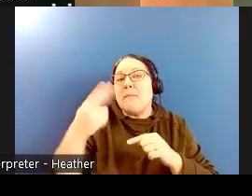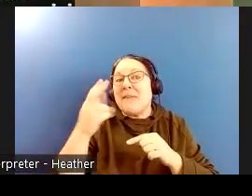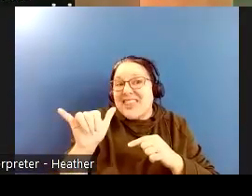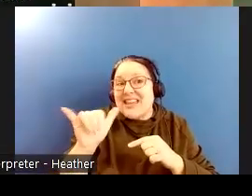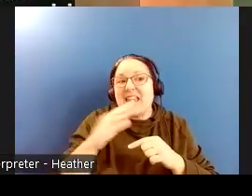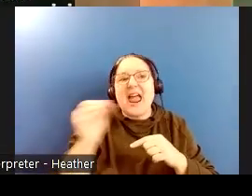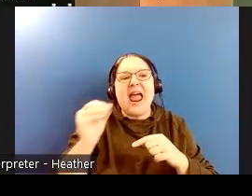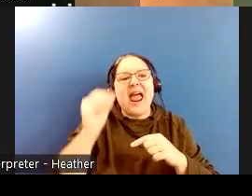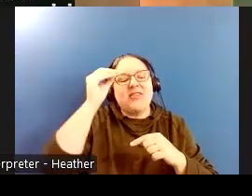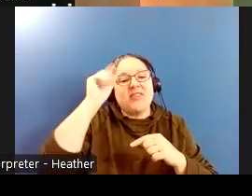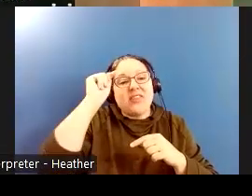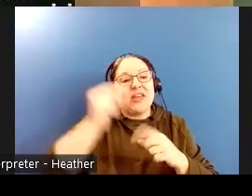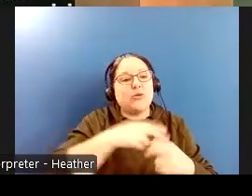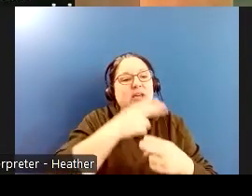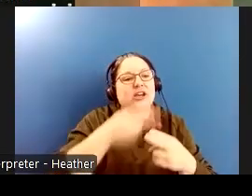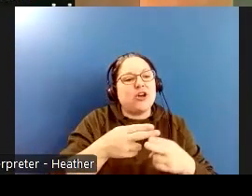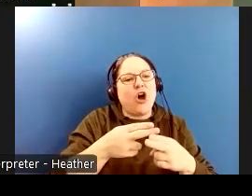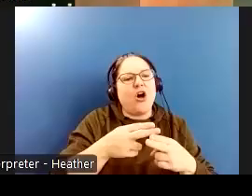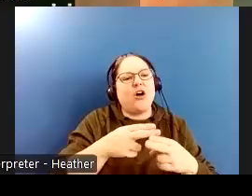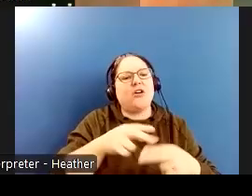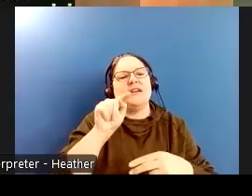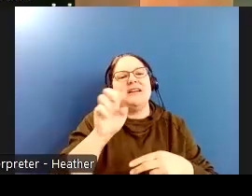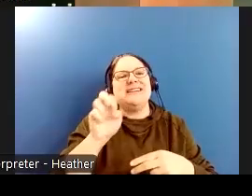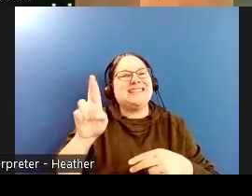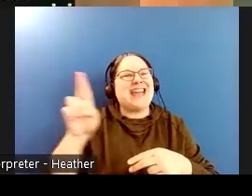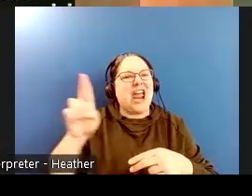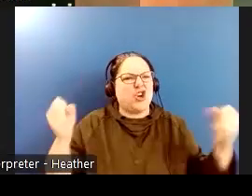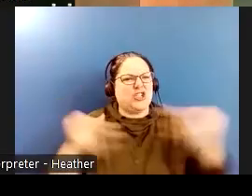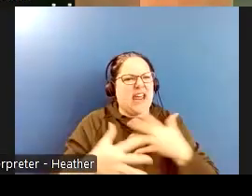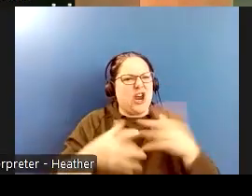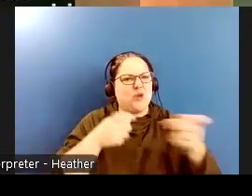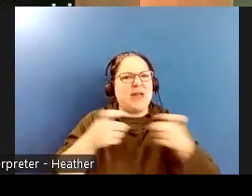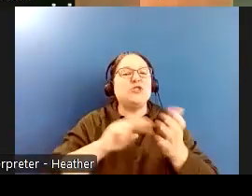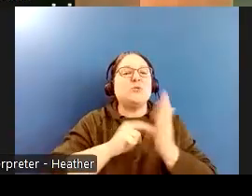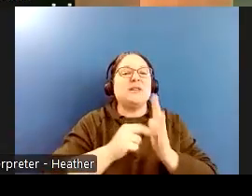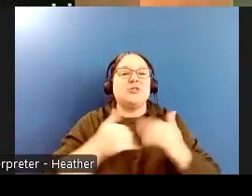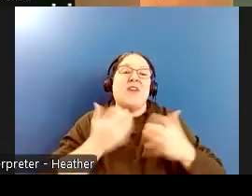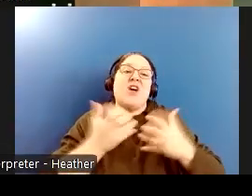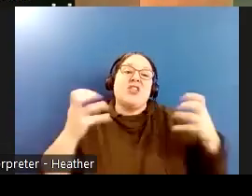terror management um which essentially says when you have a lot of distress and trauma your empathy